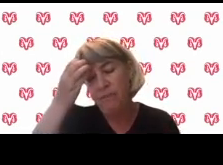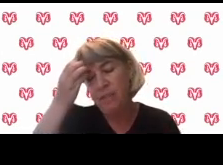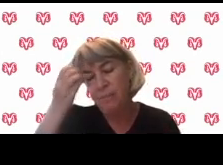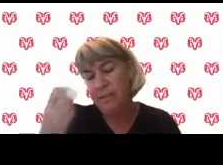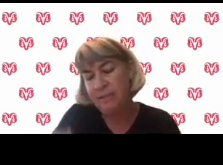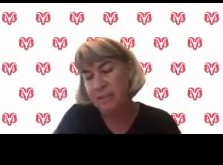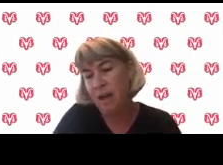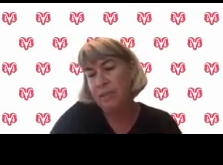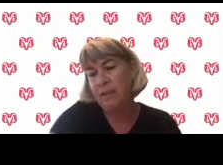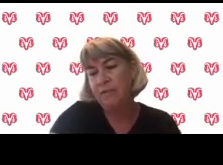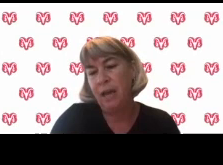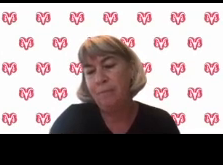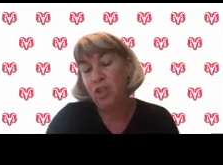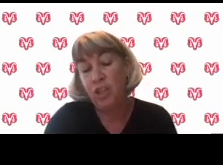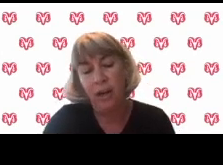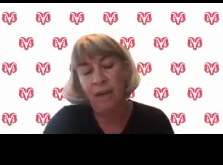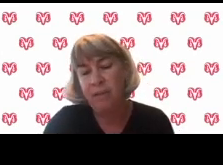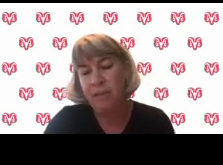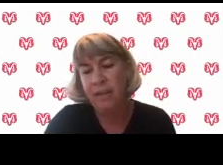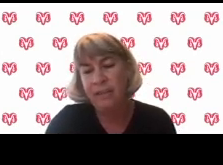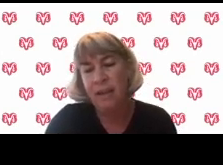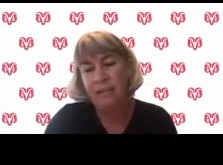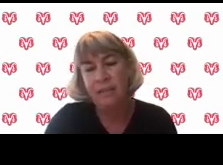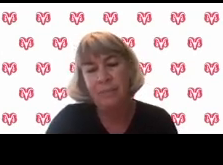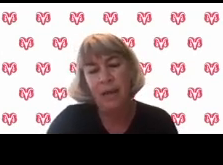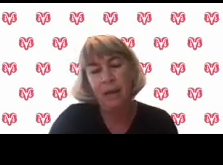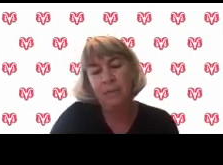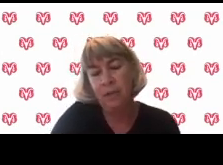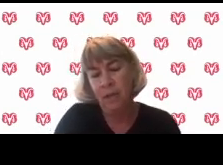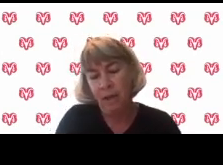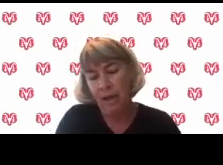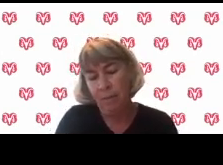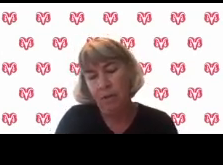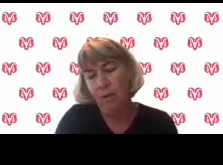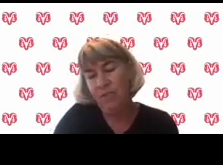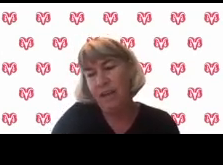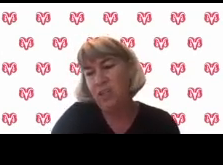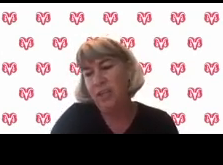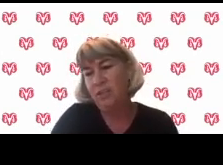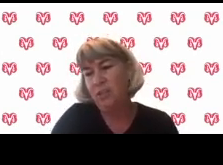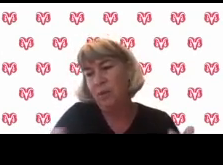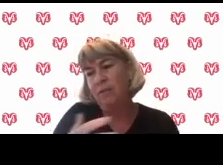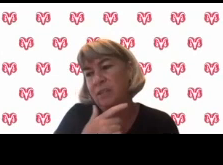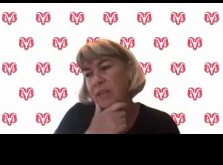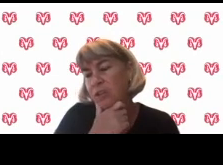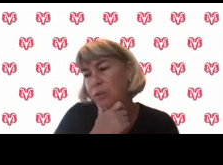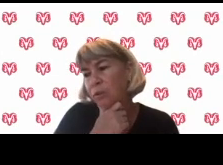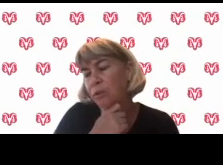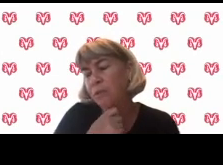15 minutes is not always enough time to share everything, and sometimes you don't get that chance to do it in the discussion group.